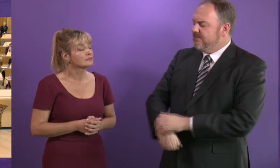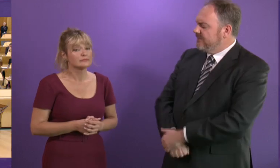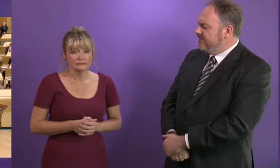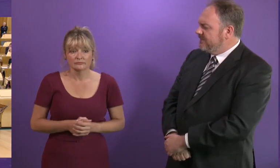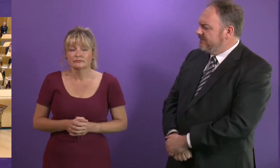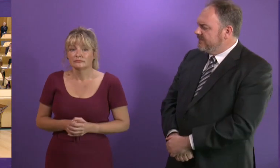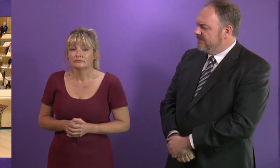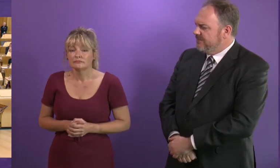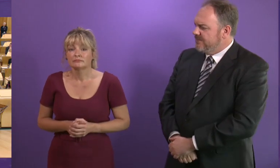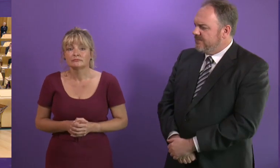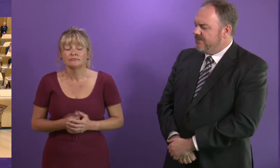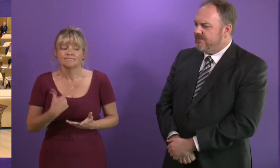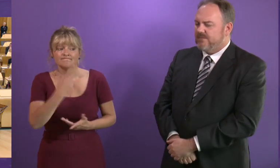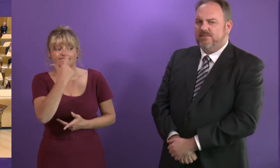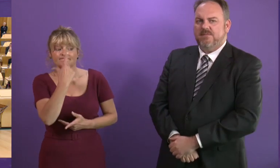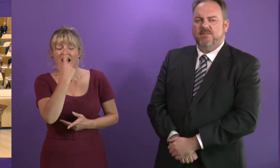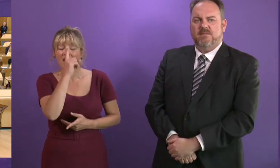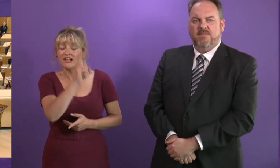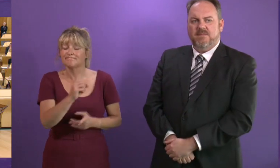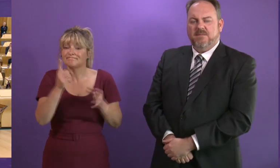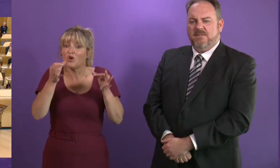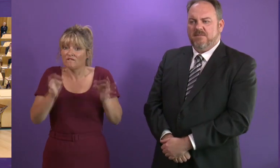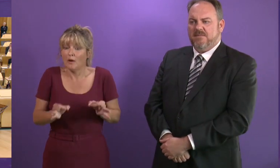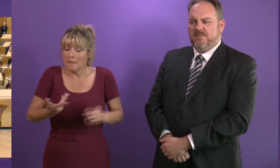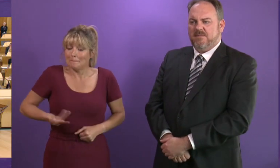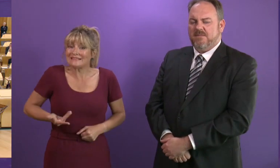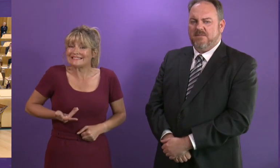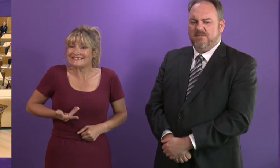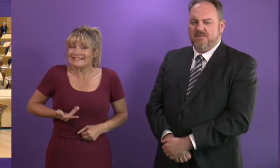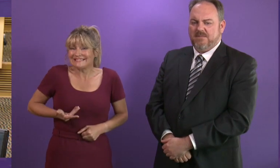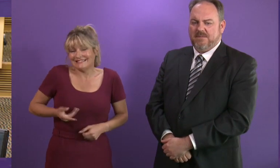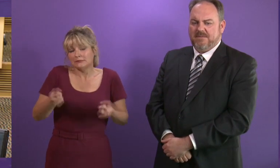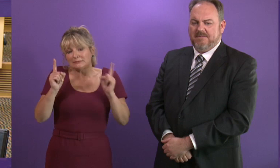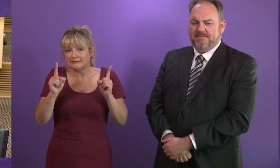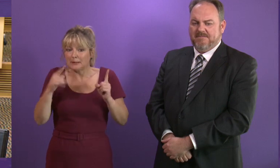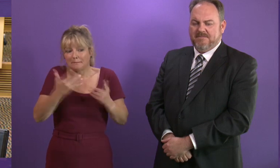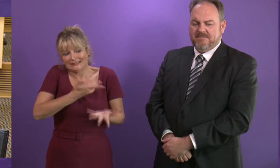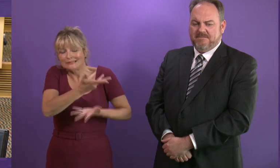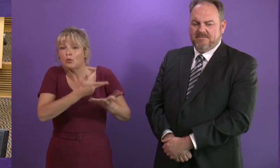I confirm that Jamie Hepburn, the business minister, spoke to Tesco yesterday about the